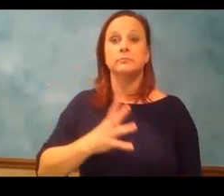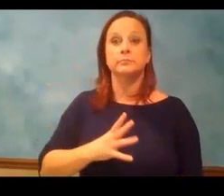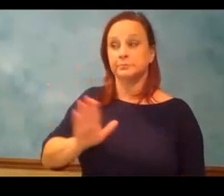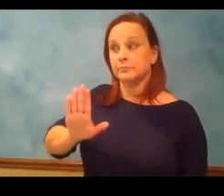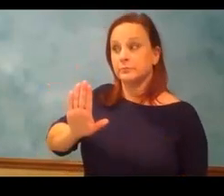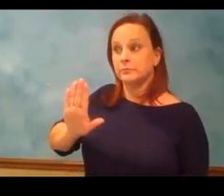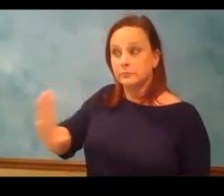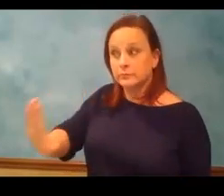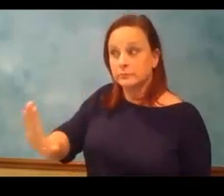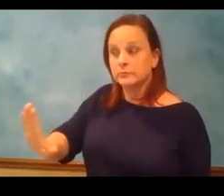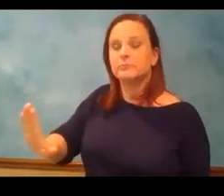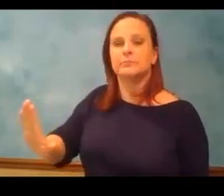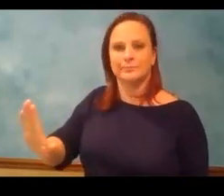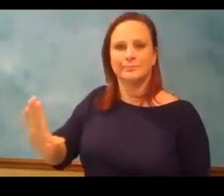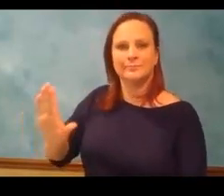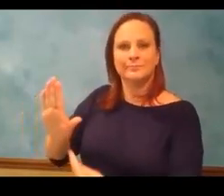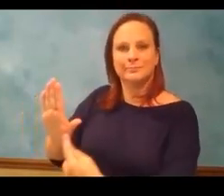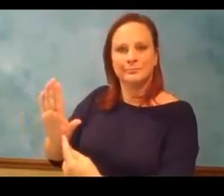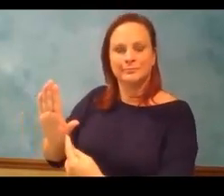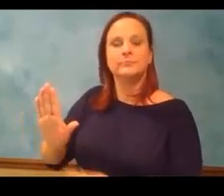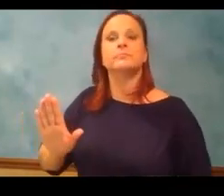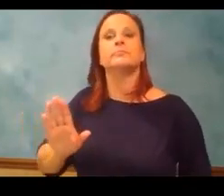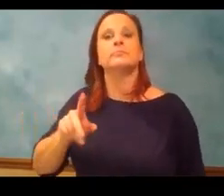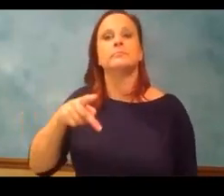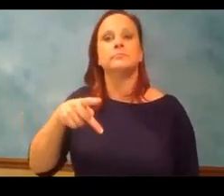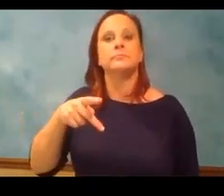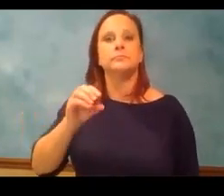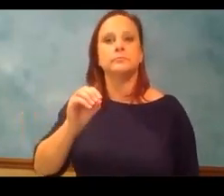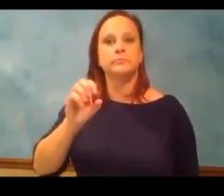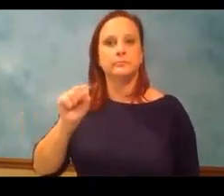If I sign, "WOMAN HERS",